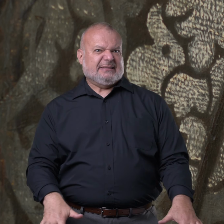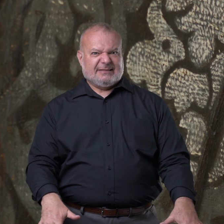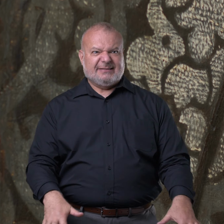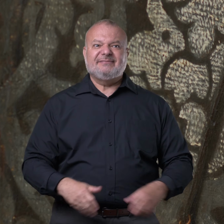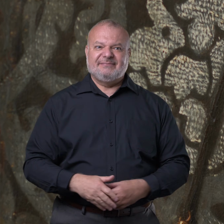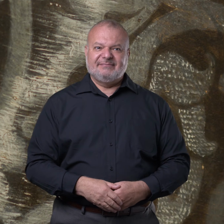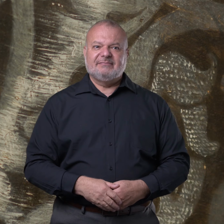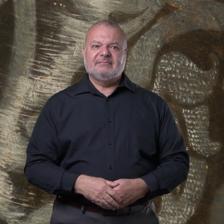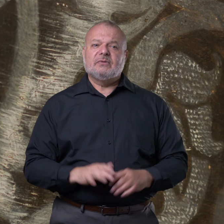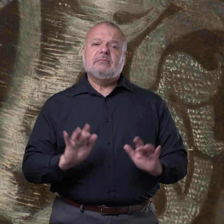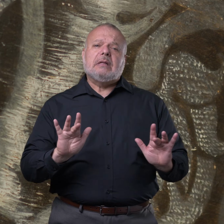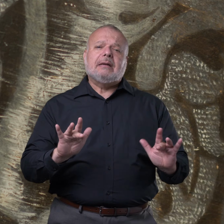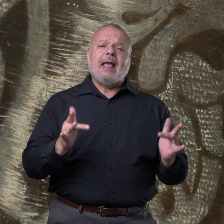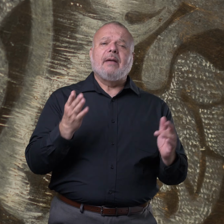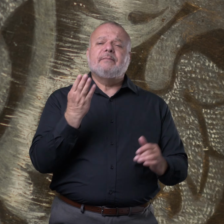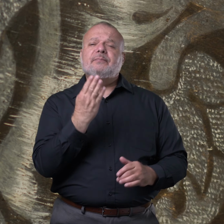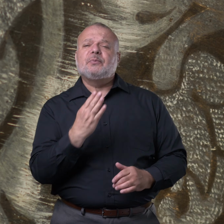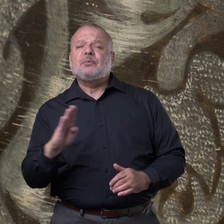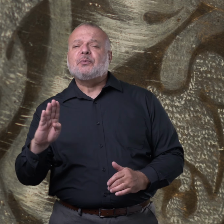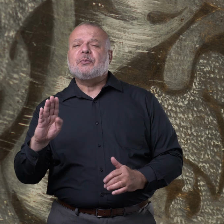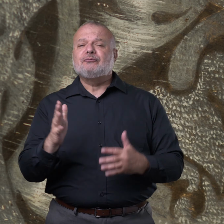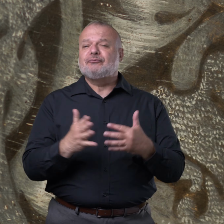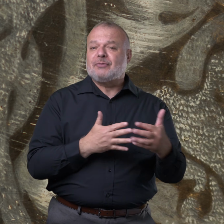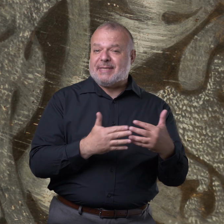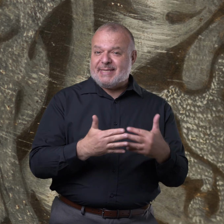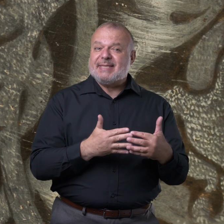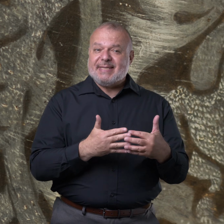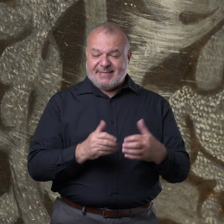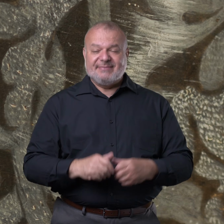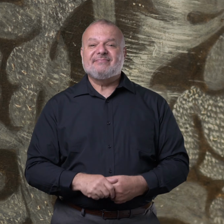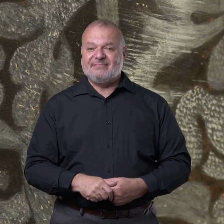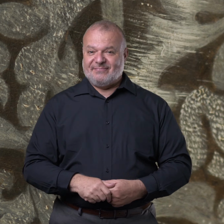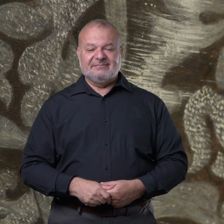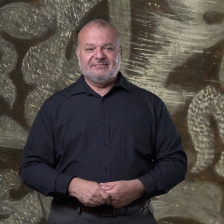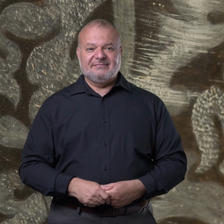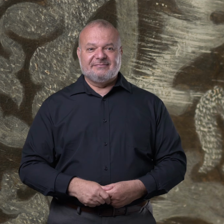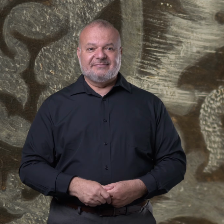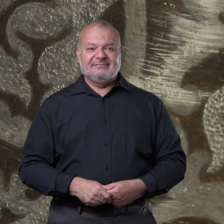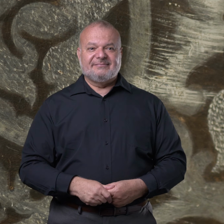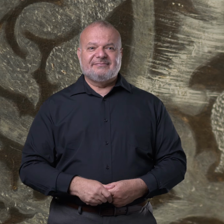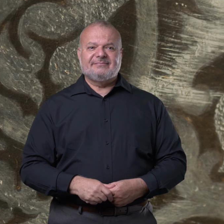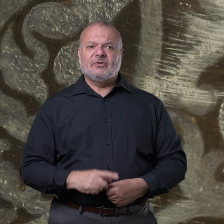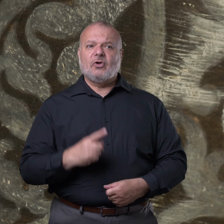fabric of the dress is a light gray blue and white on a dark gray background.